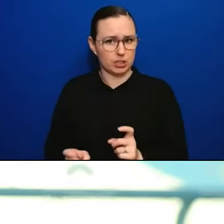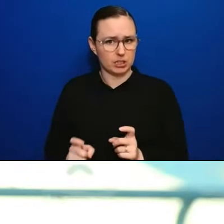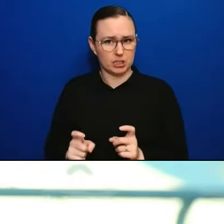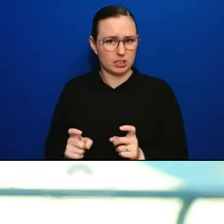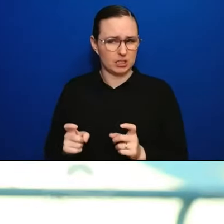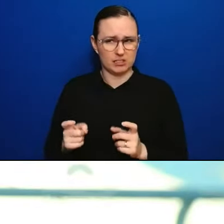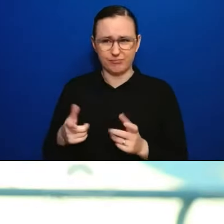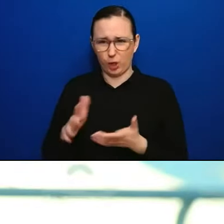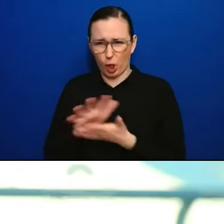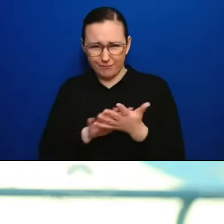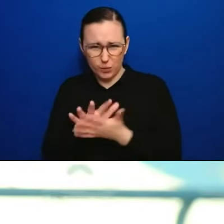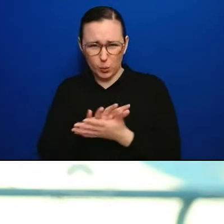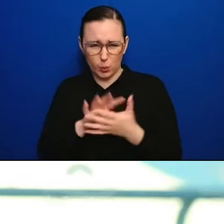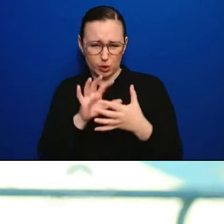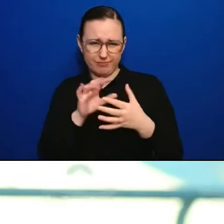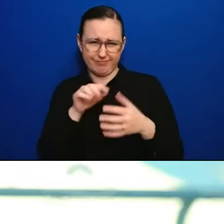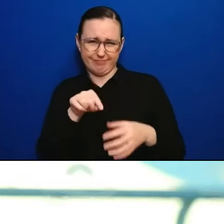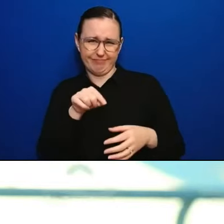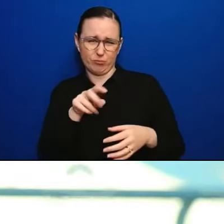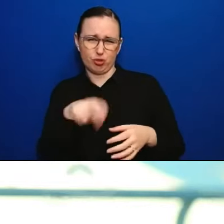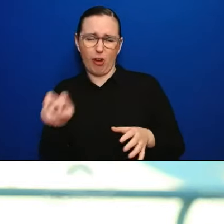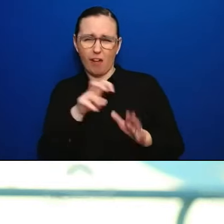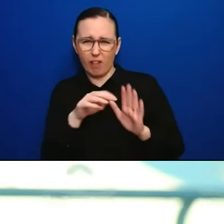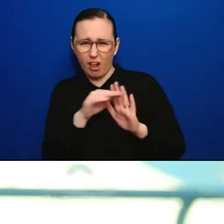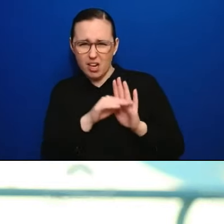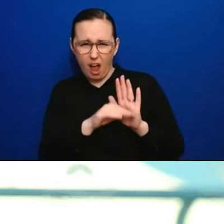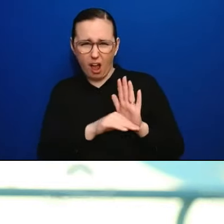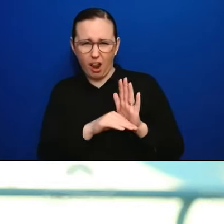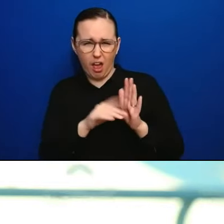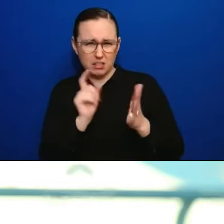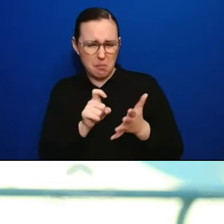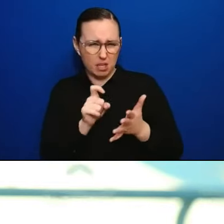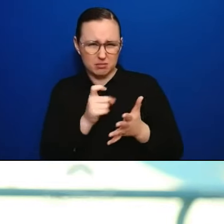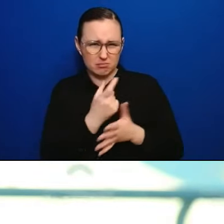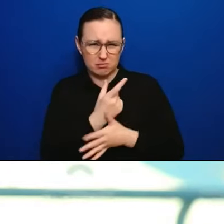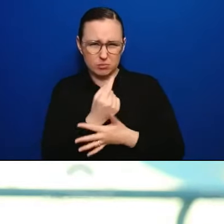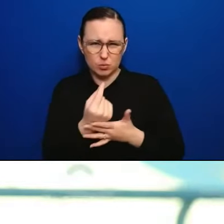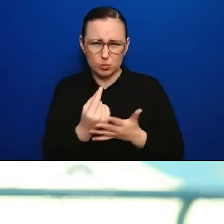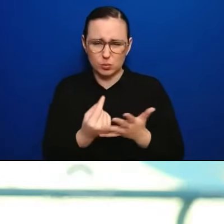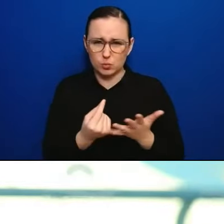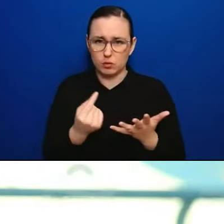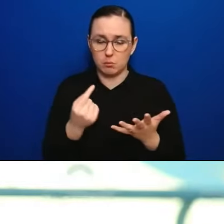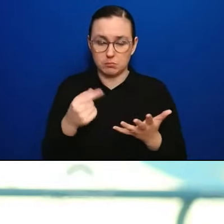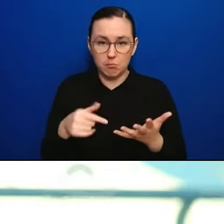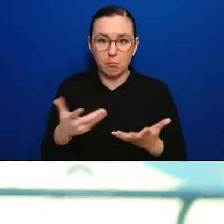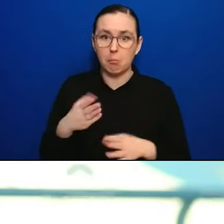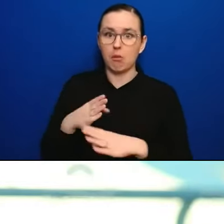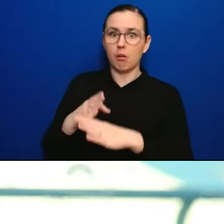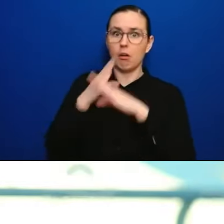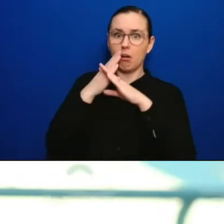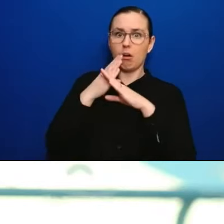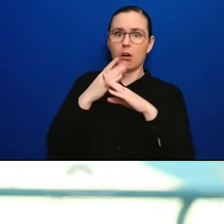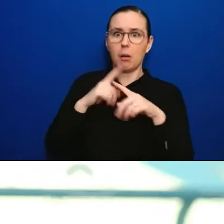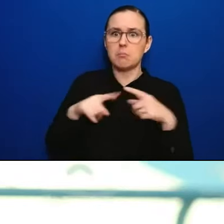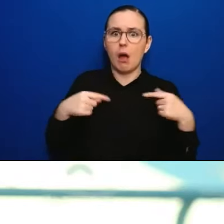had with the -- with your Federal counterparts around changing some of these